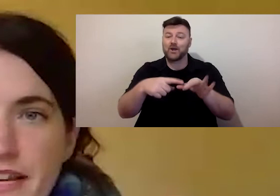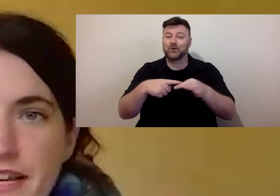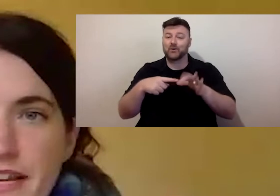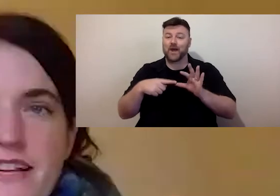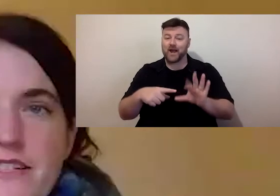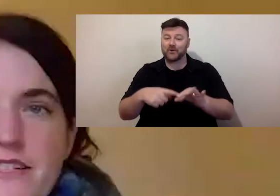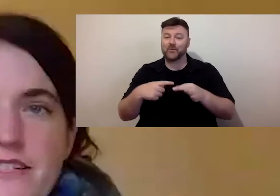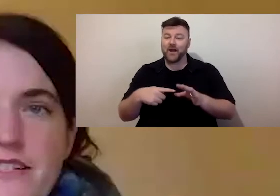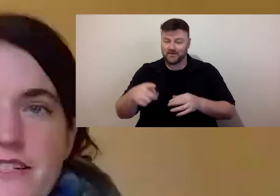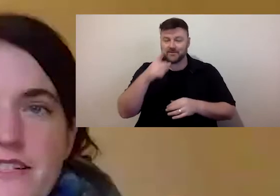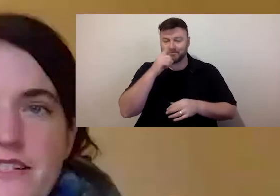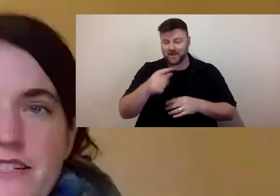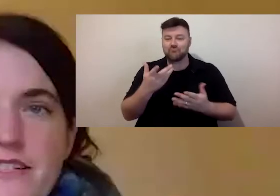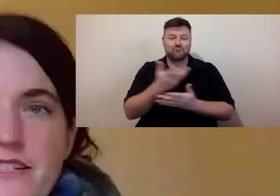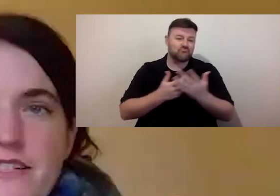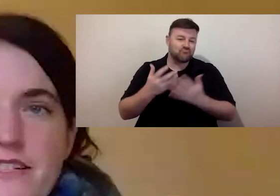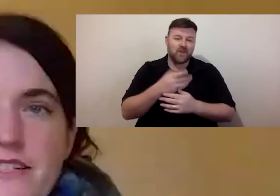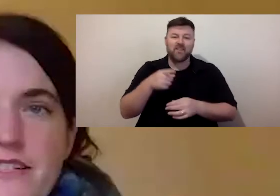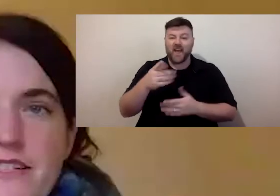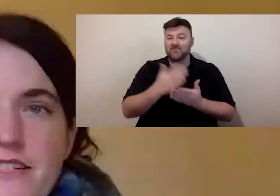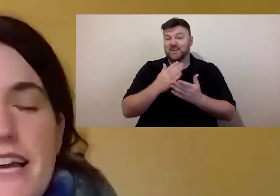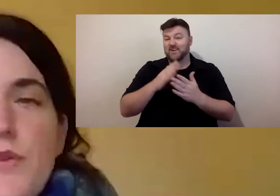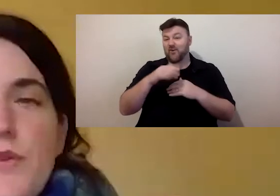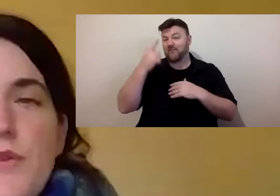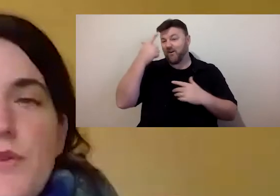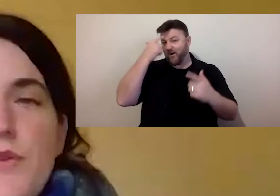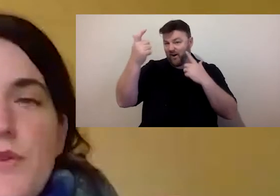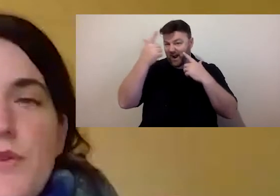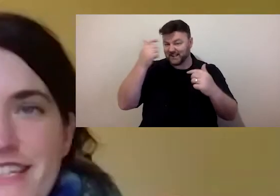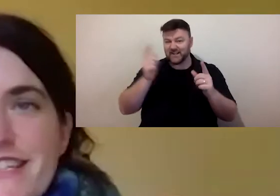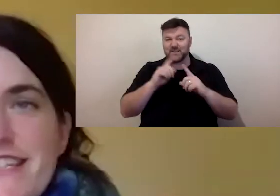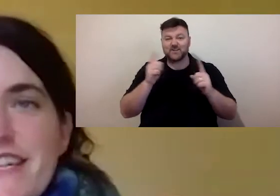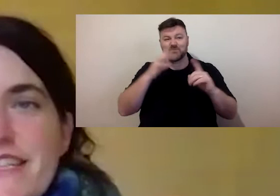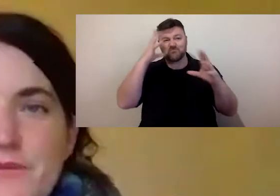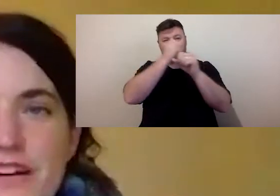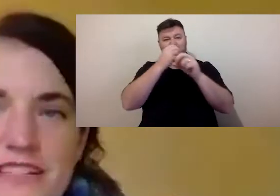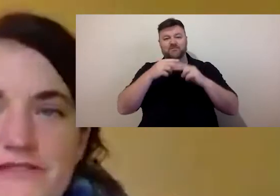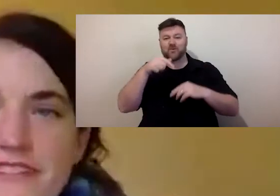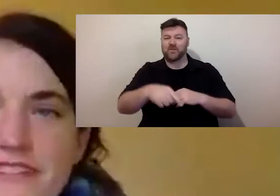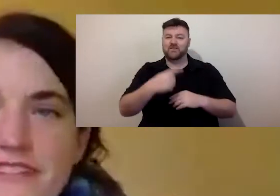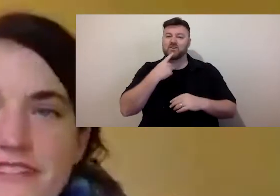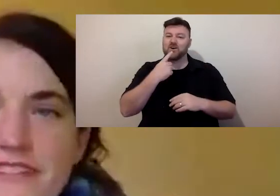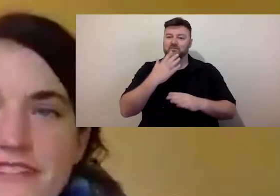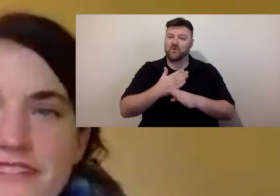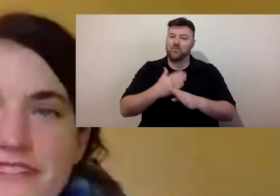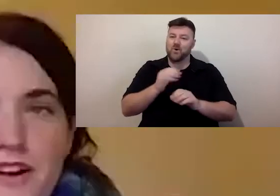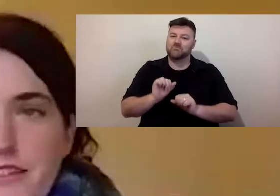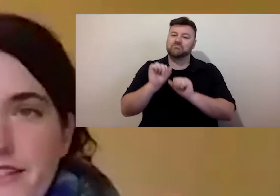Again, this Q&A is more about the ideas and conceptual kind of approach of Matt's work, rather than the technical capabilities.